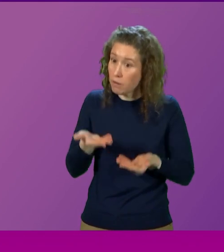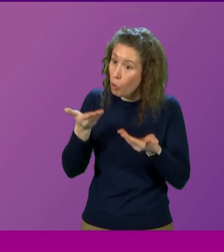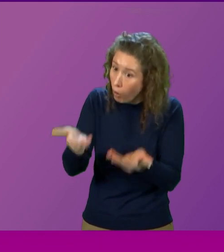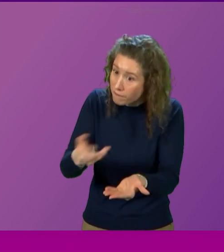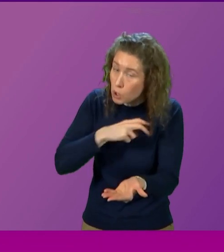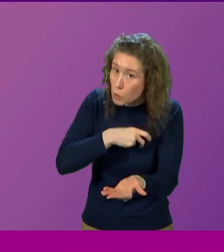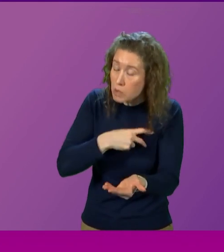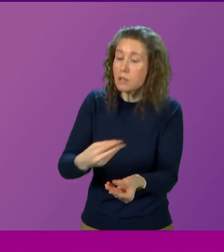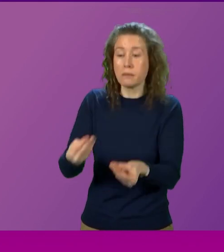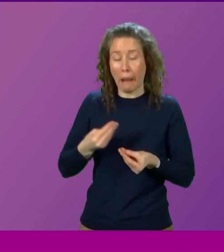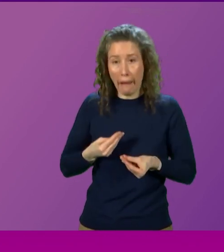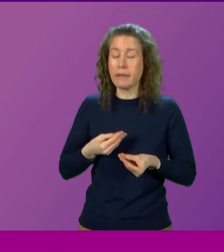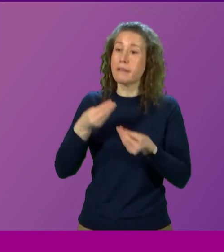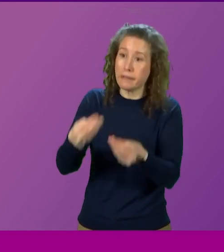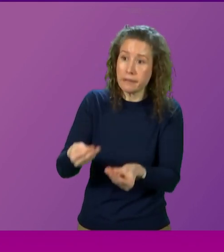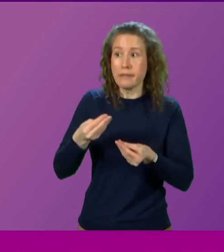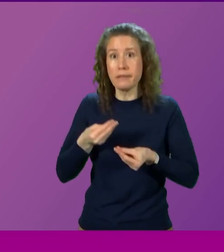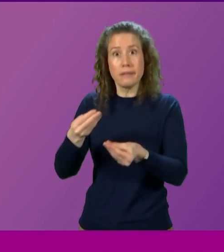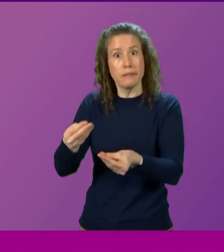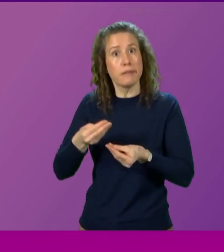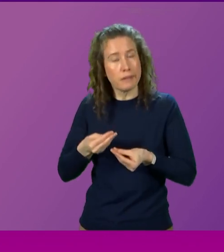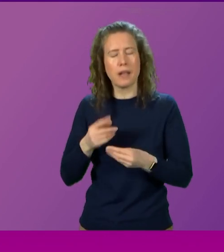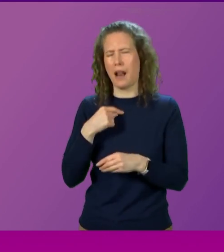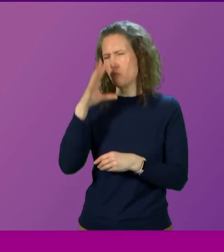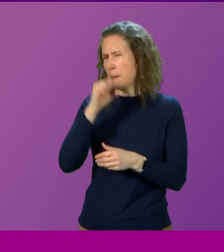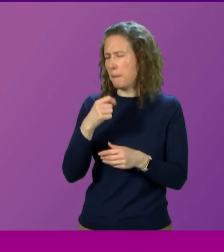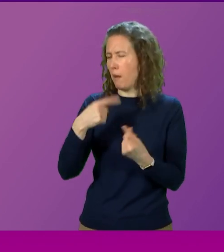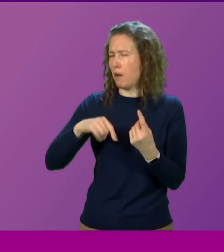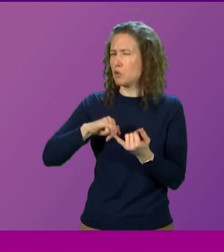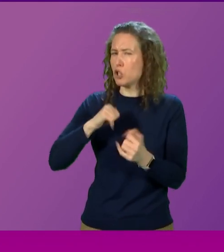We should bear in mind the point that I made that the Scottish Government does not negotiate